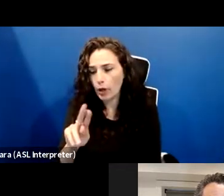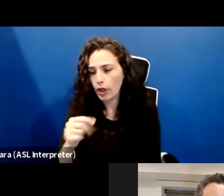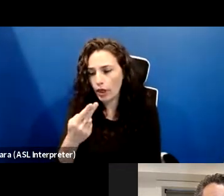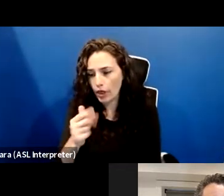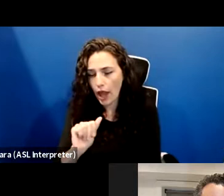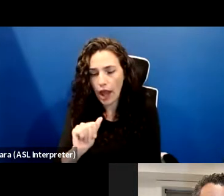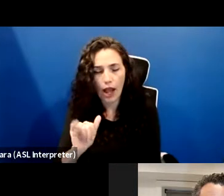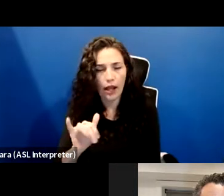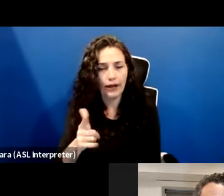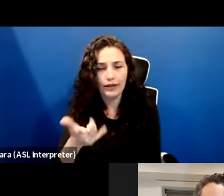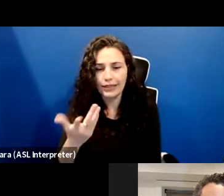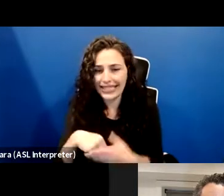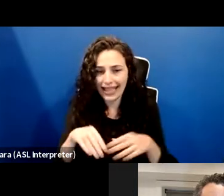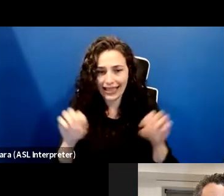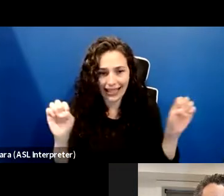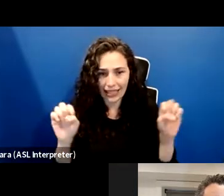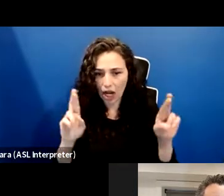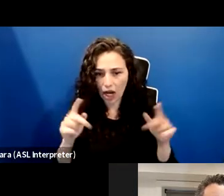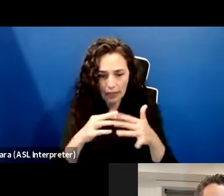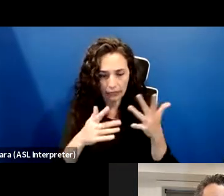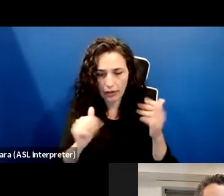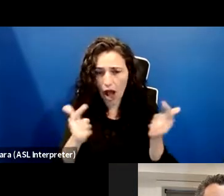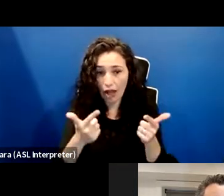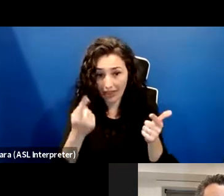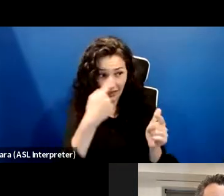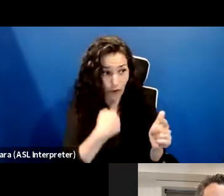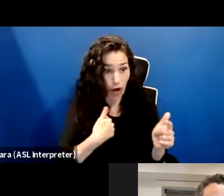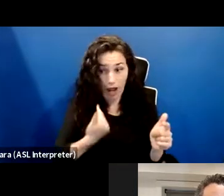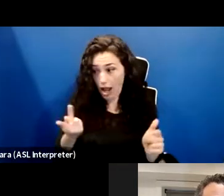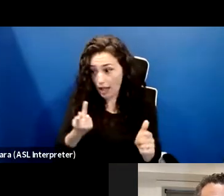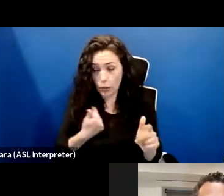It's all, you know, for us capturing these pure moments